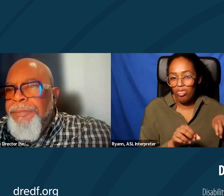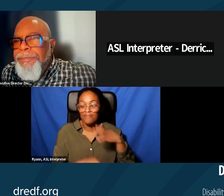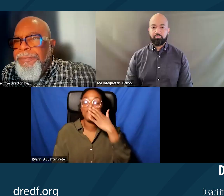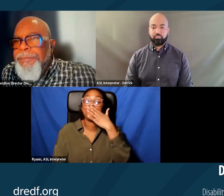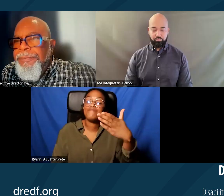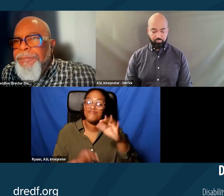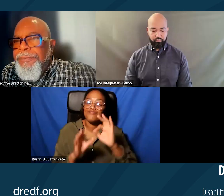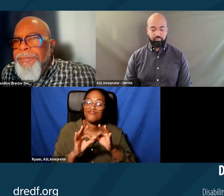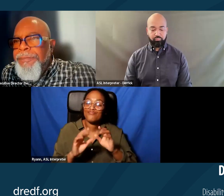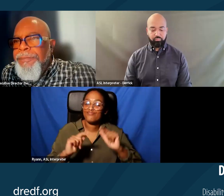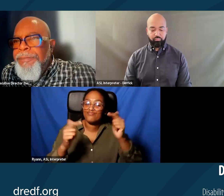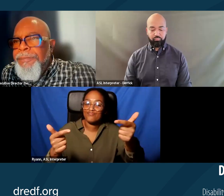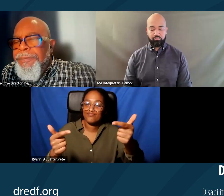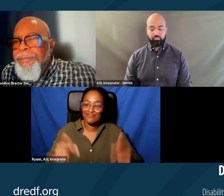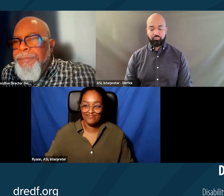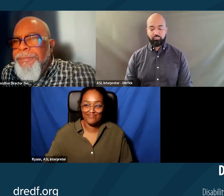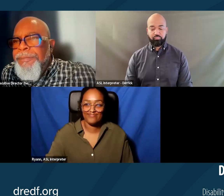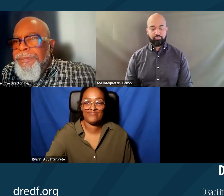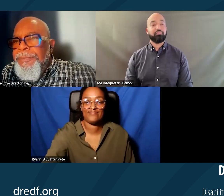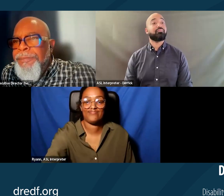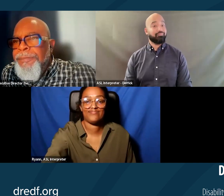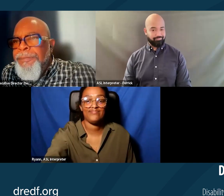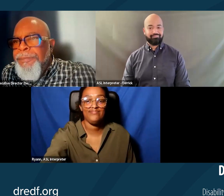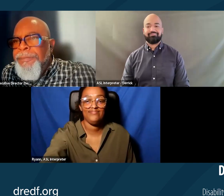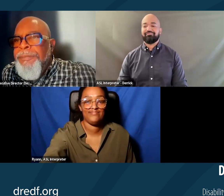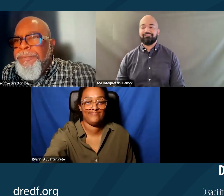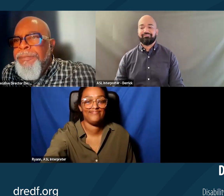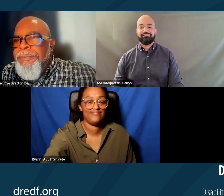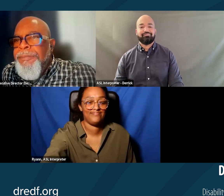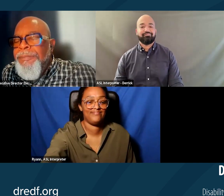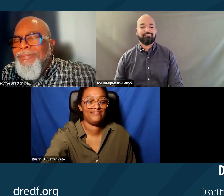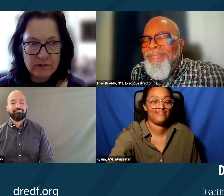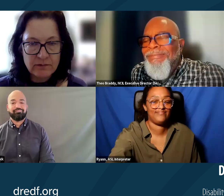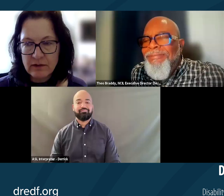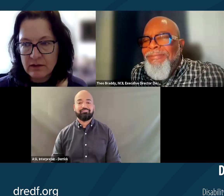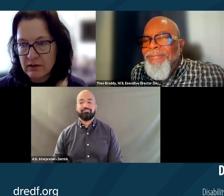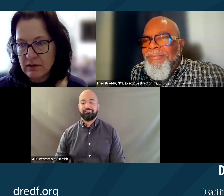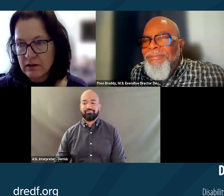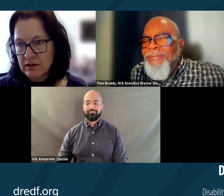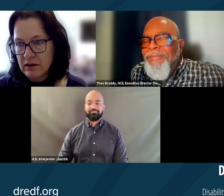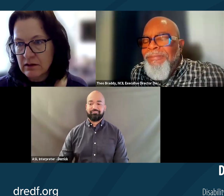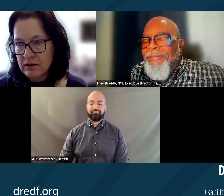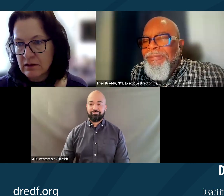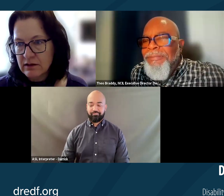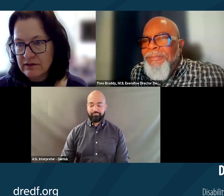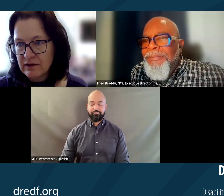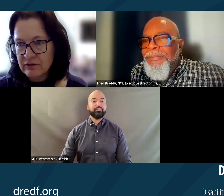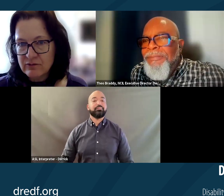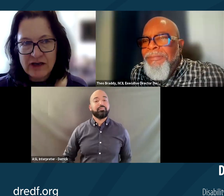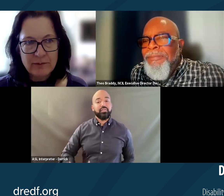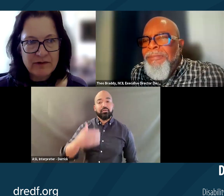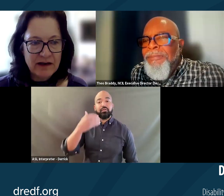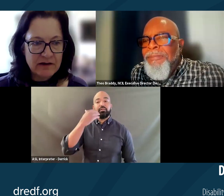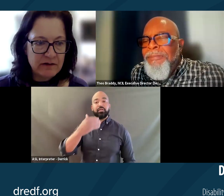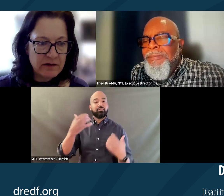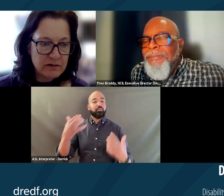Wow, Theo, thank you so much! We really needed that. Let's hear from James next.